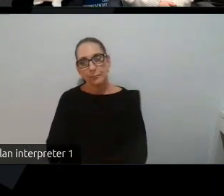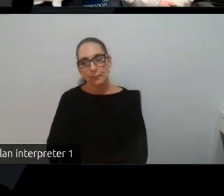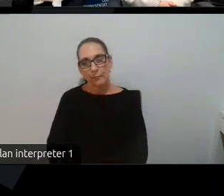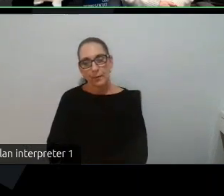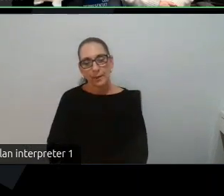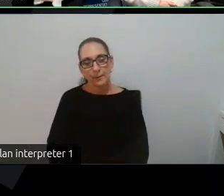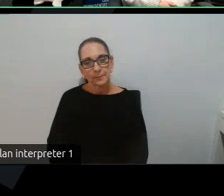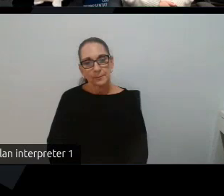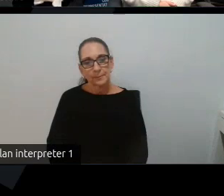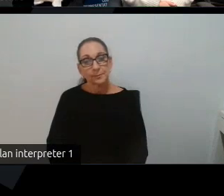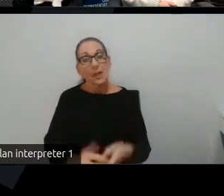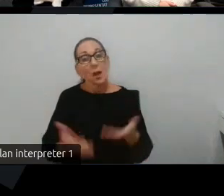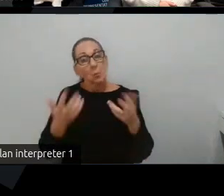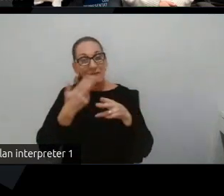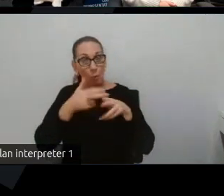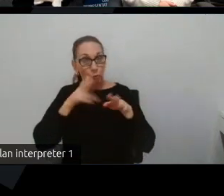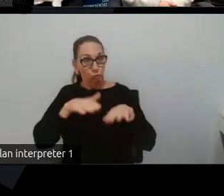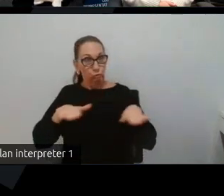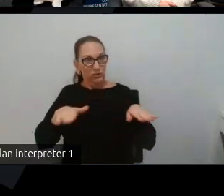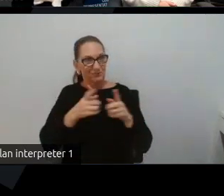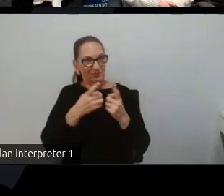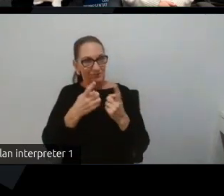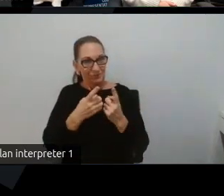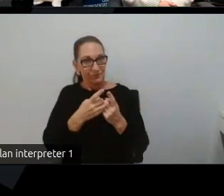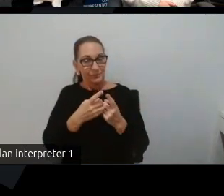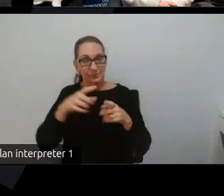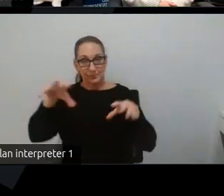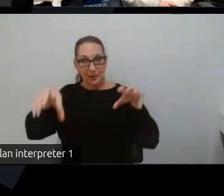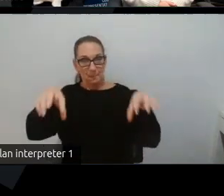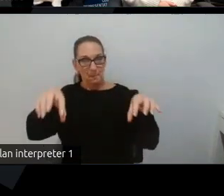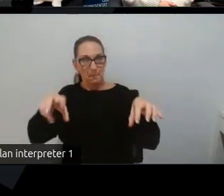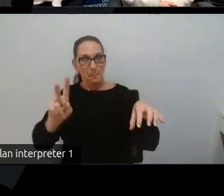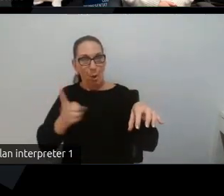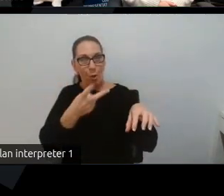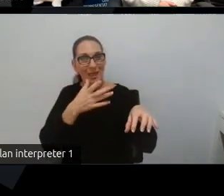So for children's matters, uh parties are required to attempt family dispute